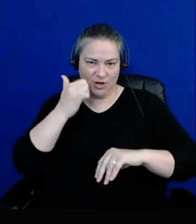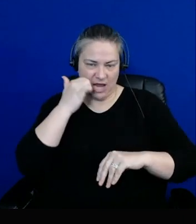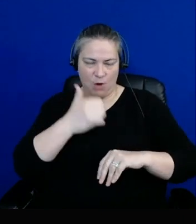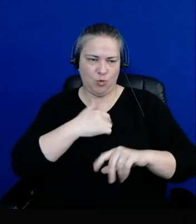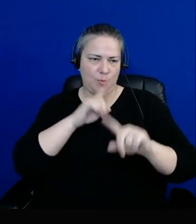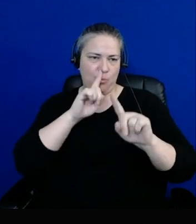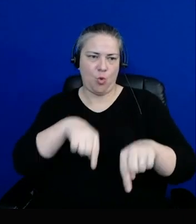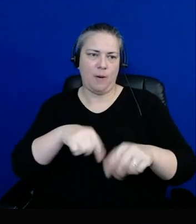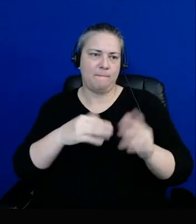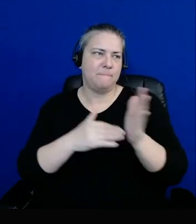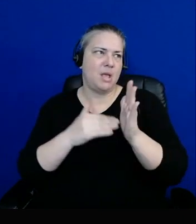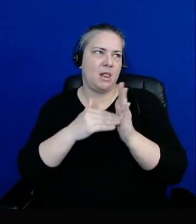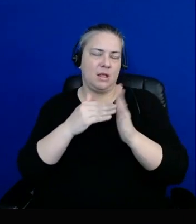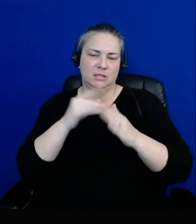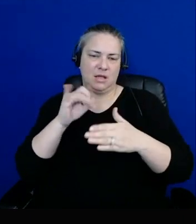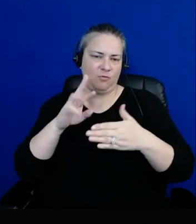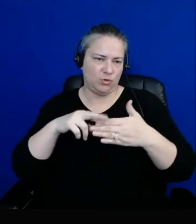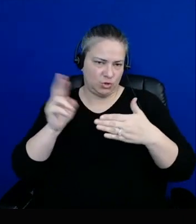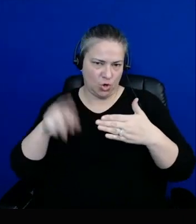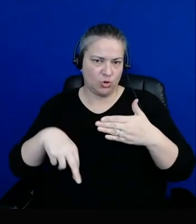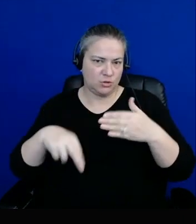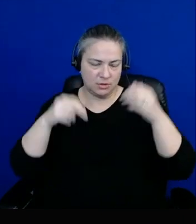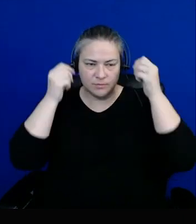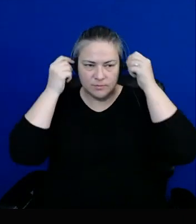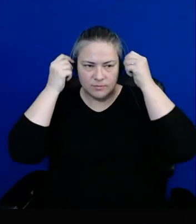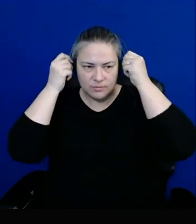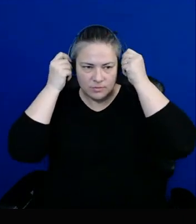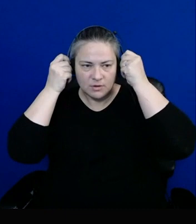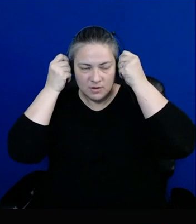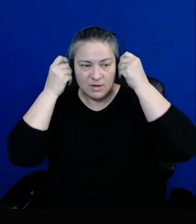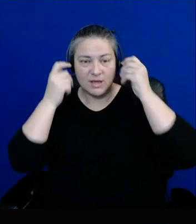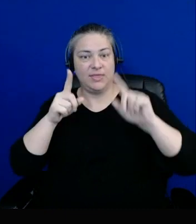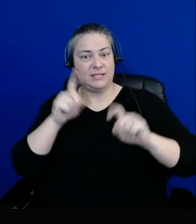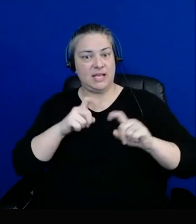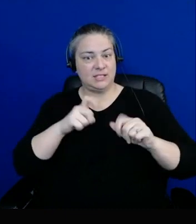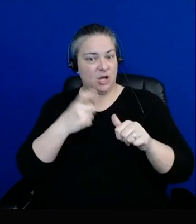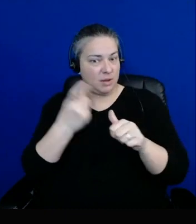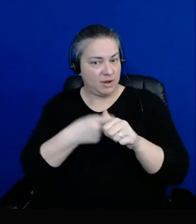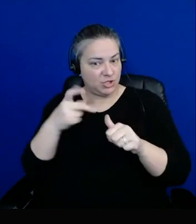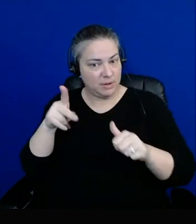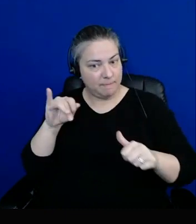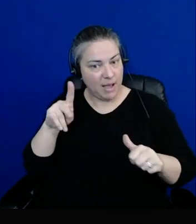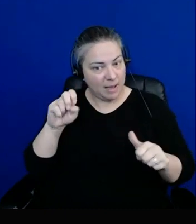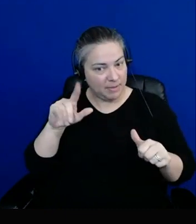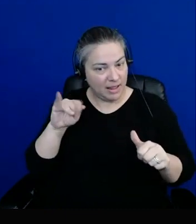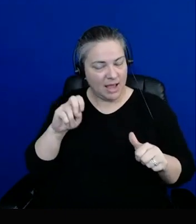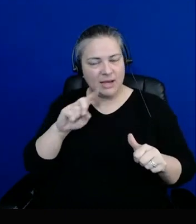millions of individual results. The end-to-end test automation pipeline is mostly Azure based,